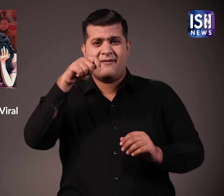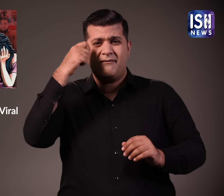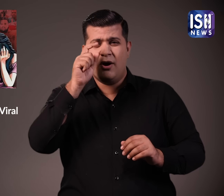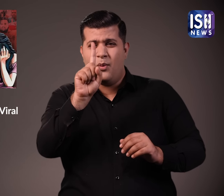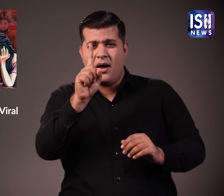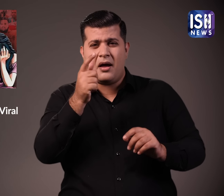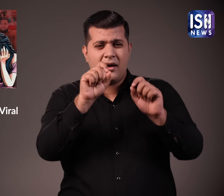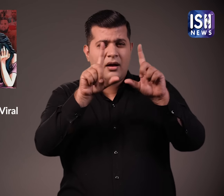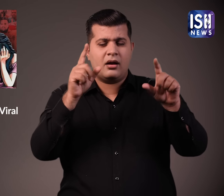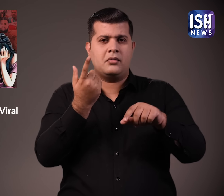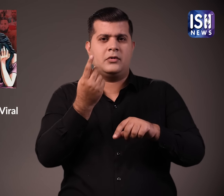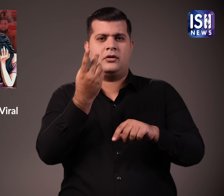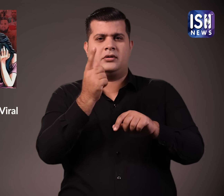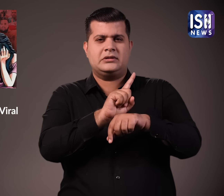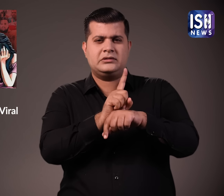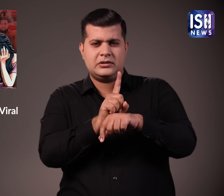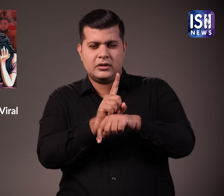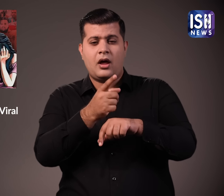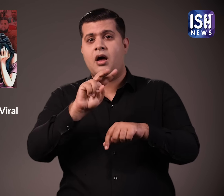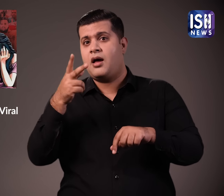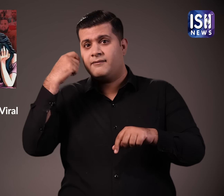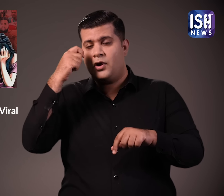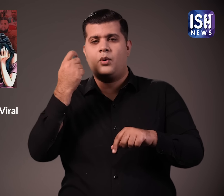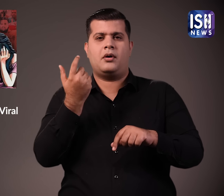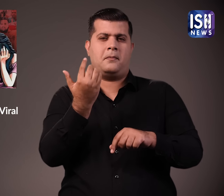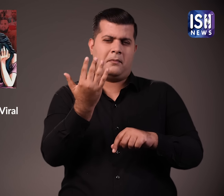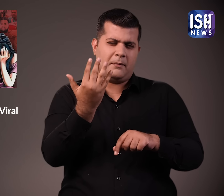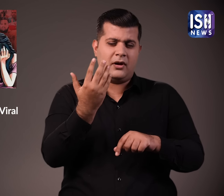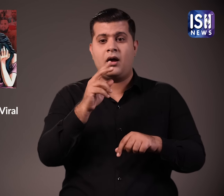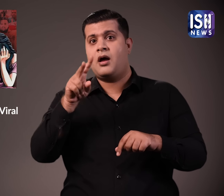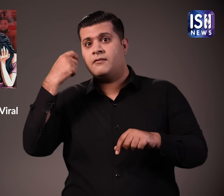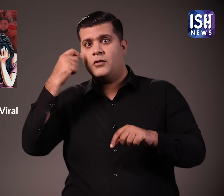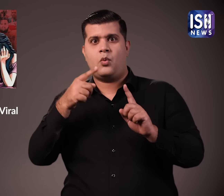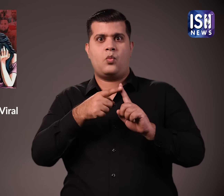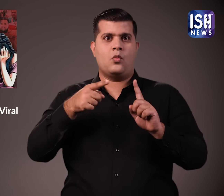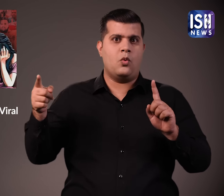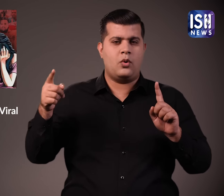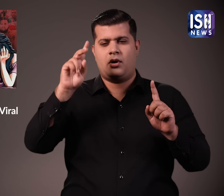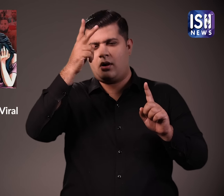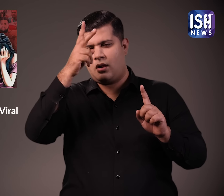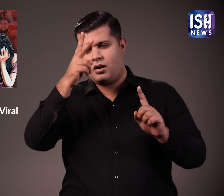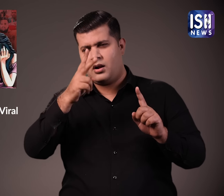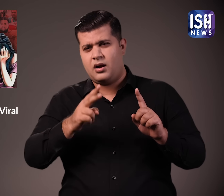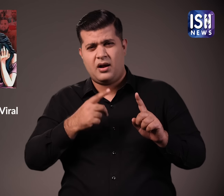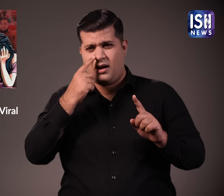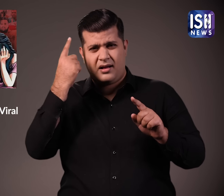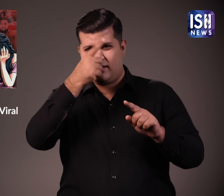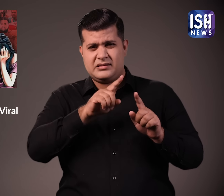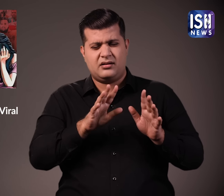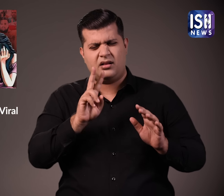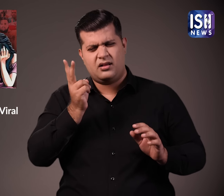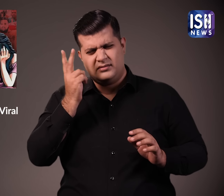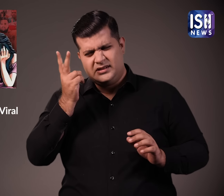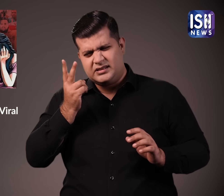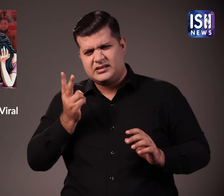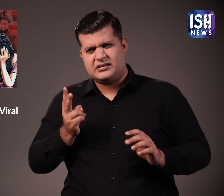While some videos were few seconds long, while some were a few minutes long but all with different women.